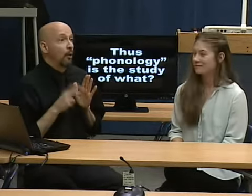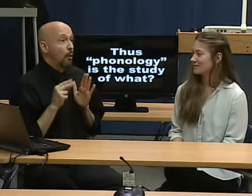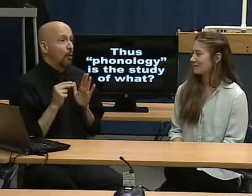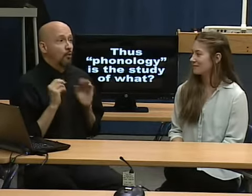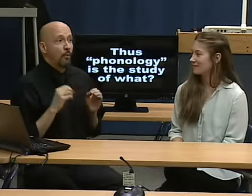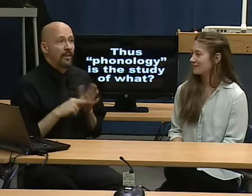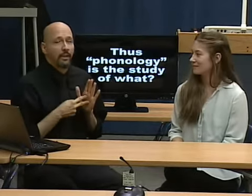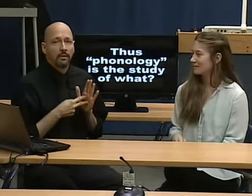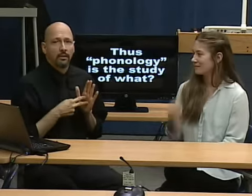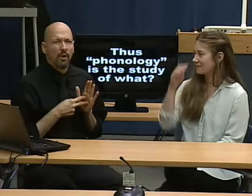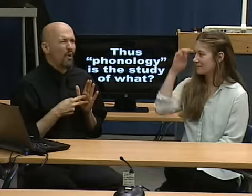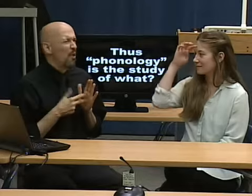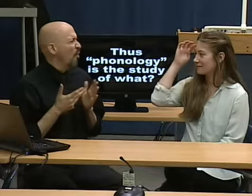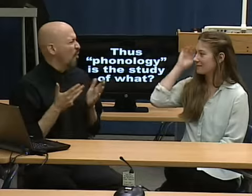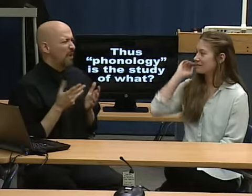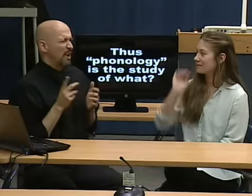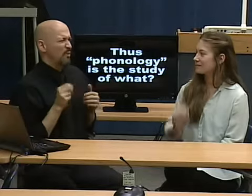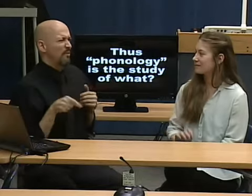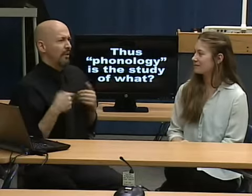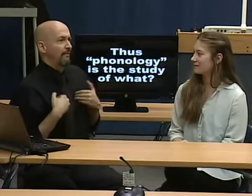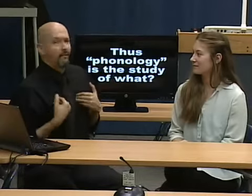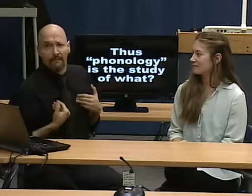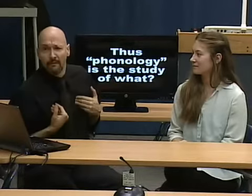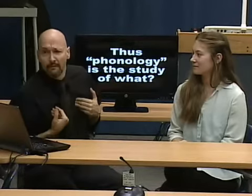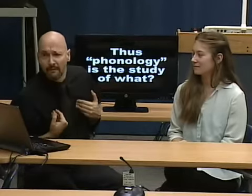No? No meaning? What do phonemes have?